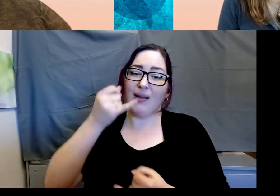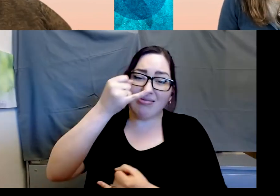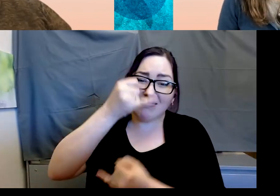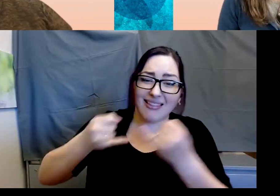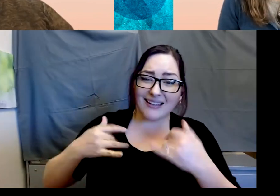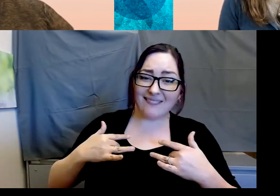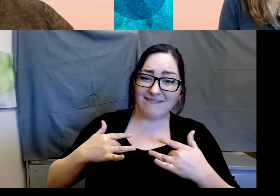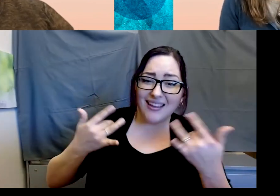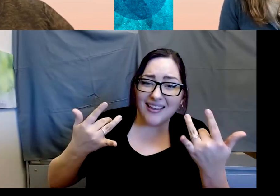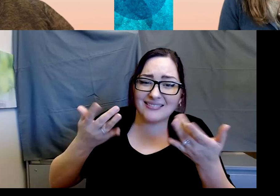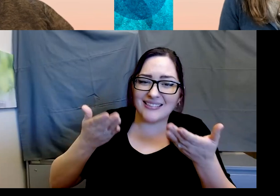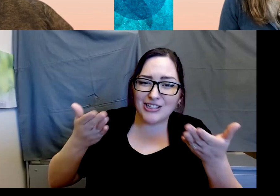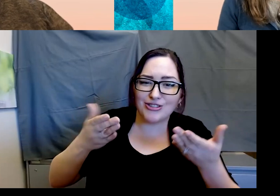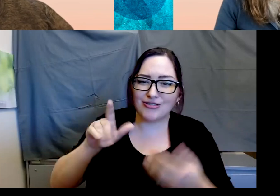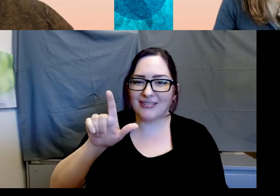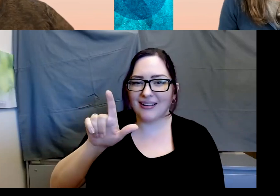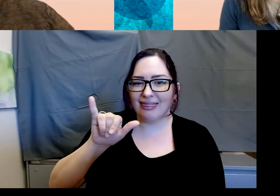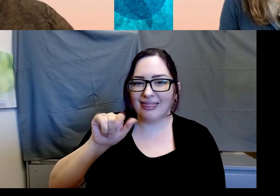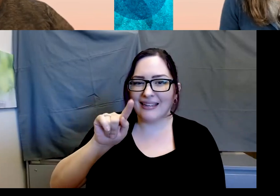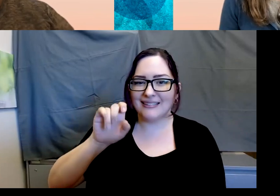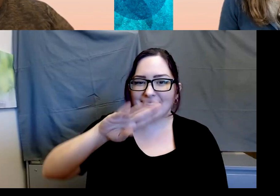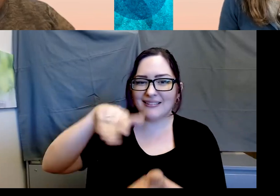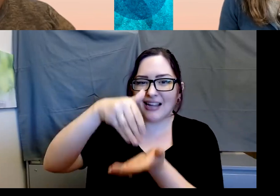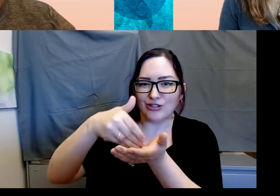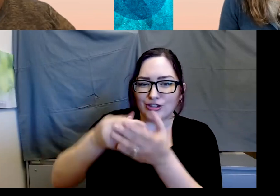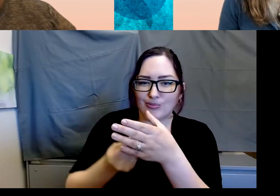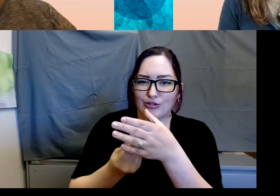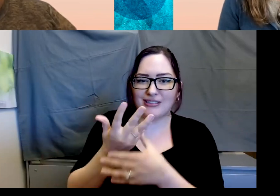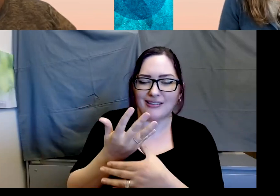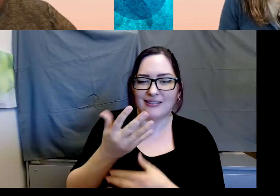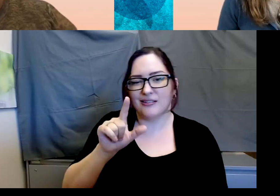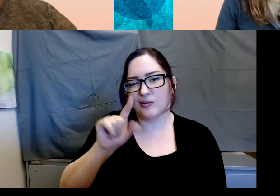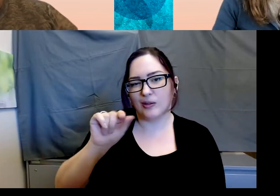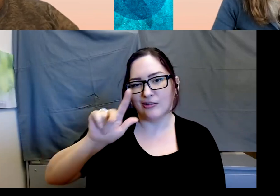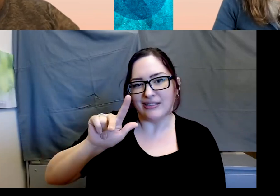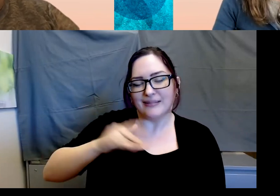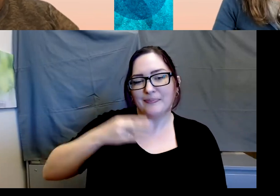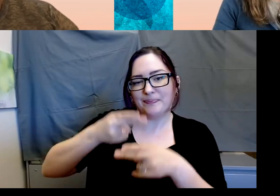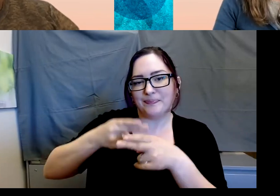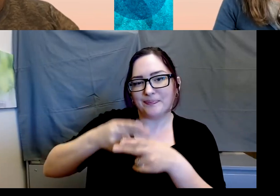here at the Lytton Center for spring 2023. My name is Dr. Kyle Livie.